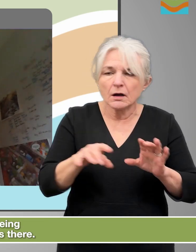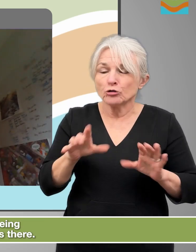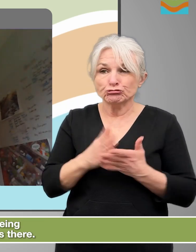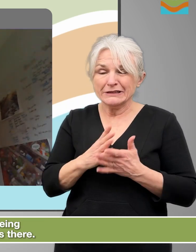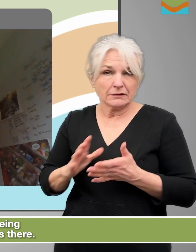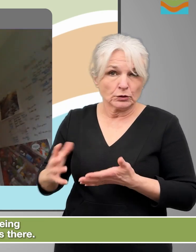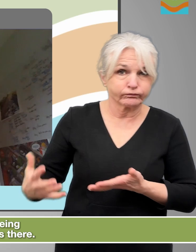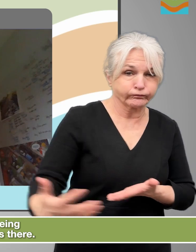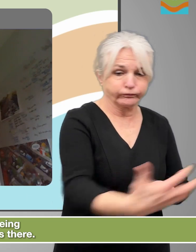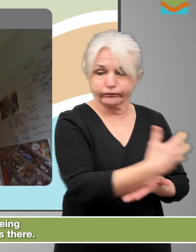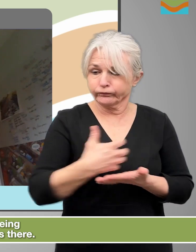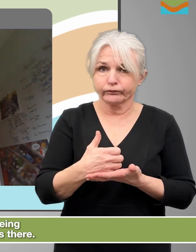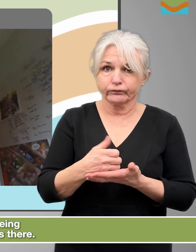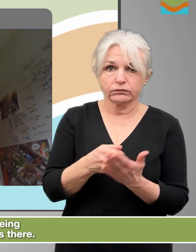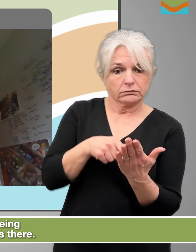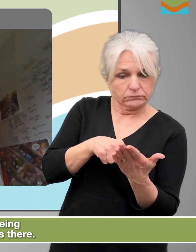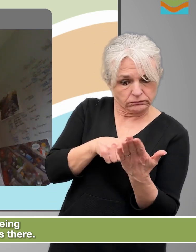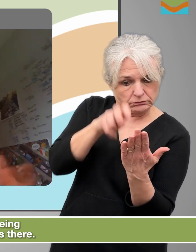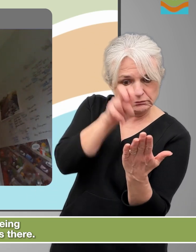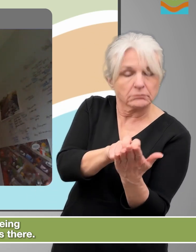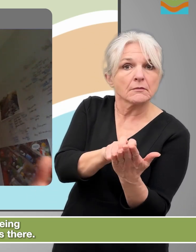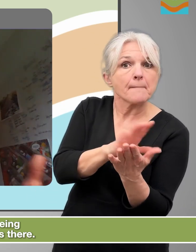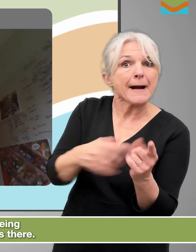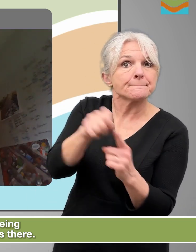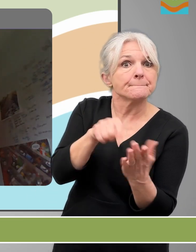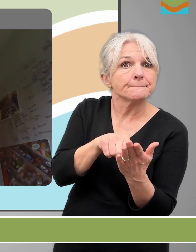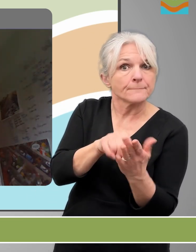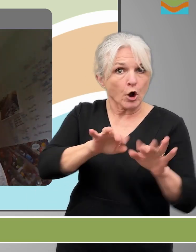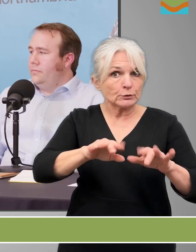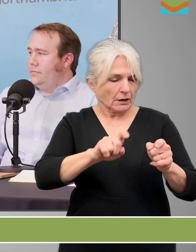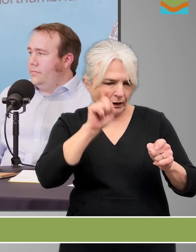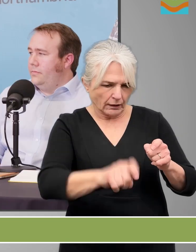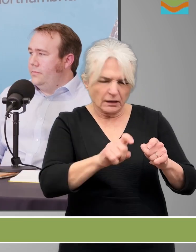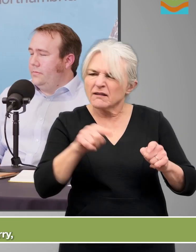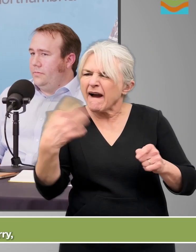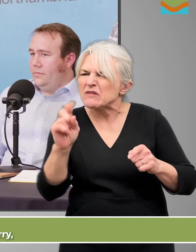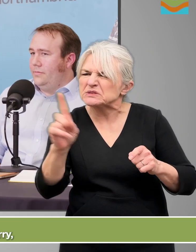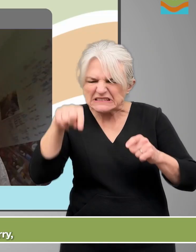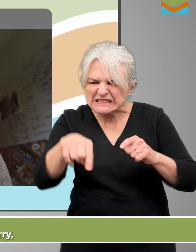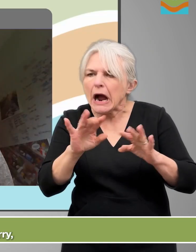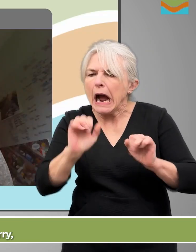repair the infrastructure, seeing what's around them and what's there. So the idea is. So a digital map. Yeah, sorry,